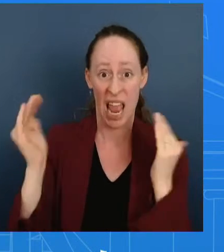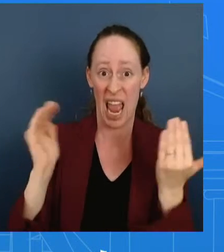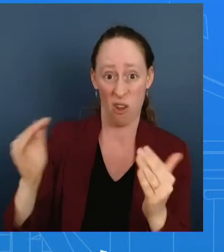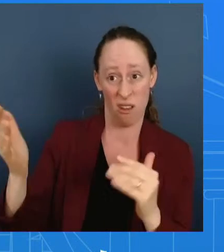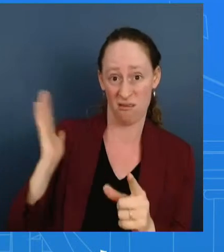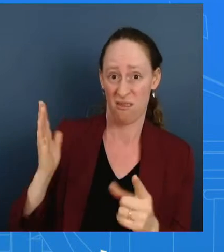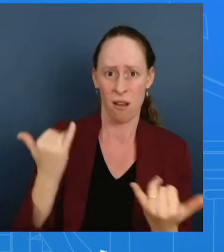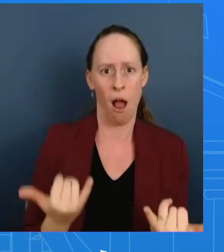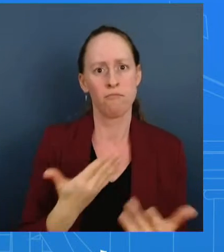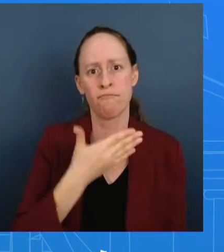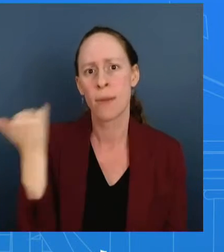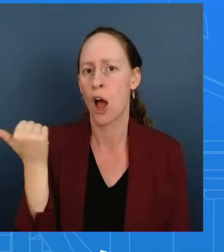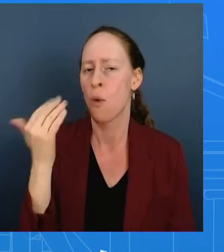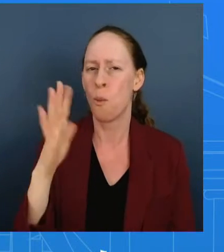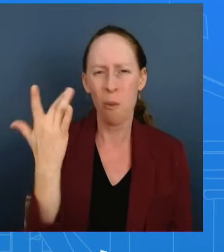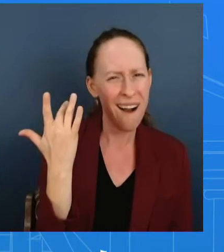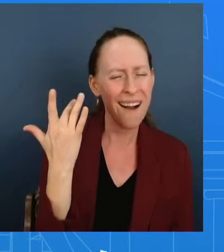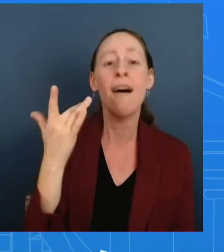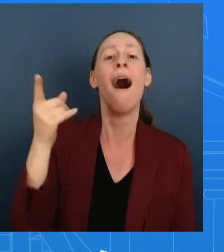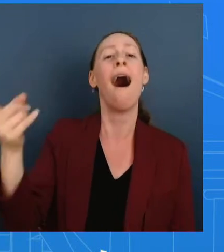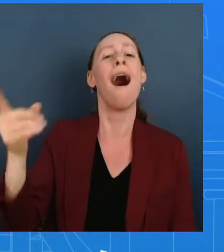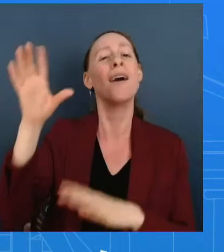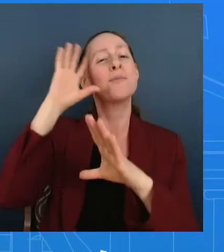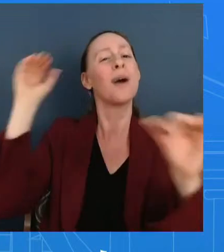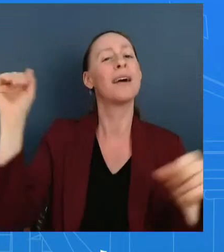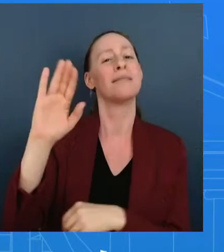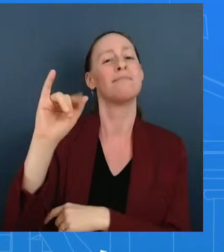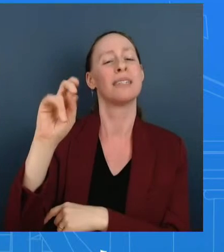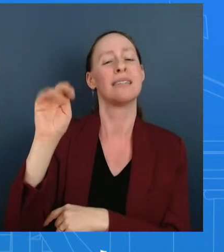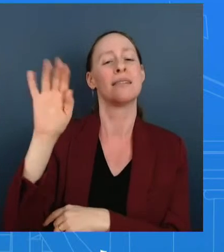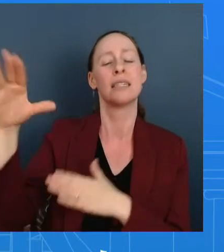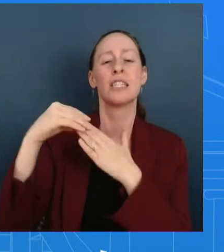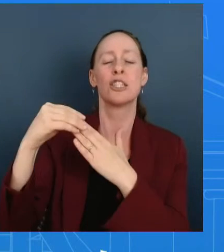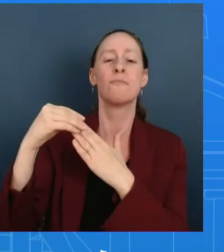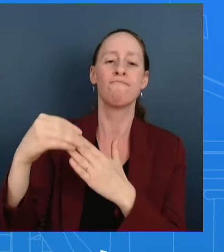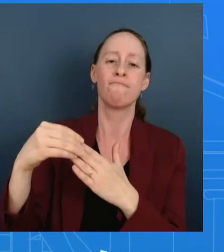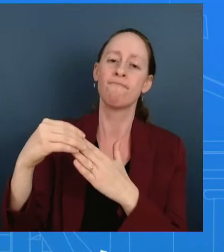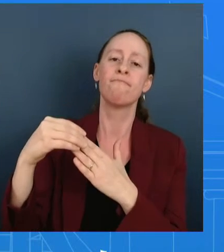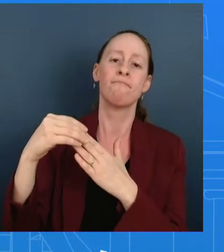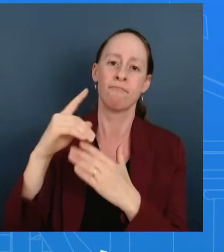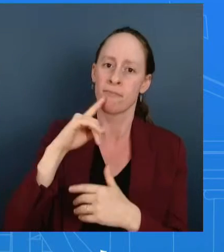over the past three years. He's worked hard to expand the Alliance by welcoming two new members, Sweden and Finland,